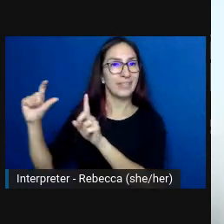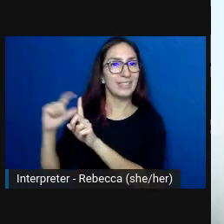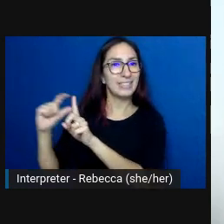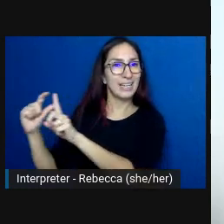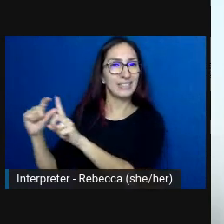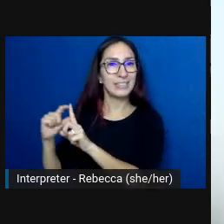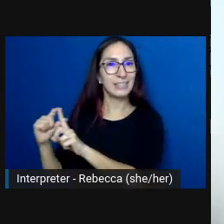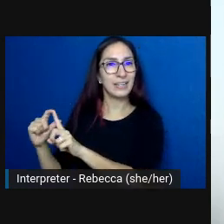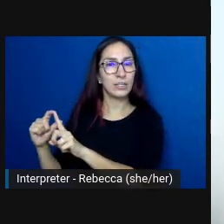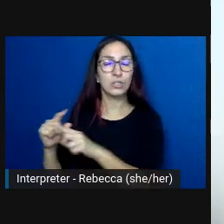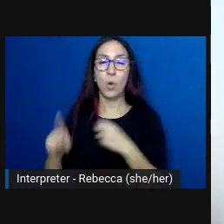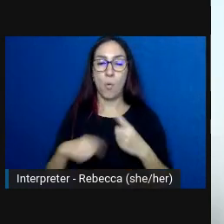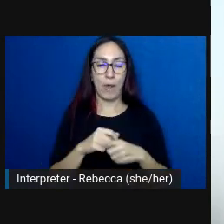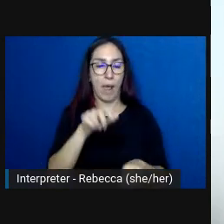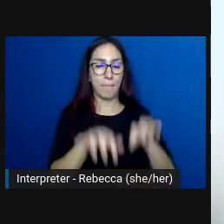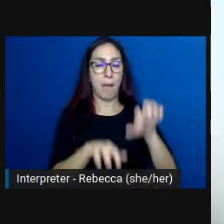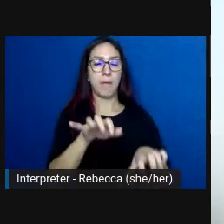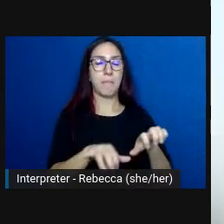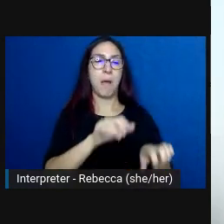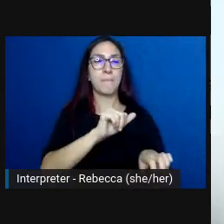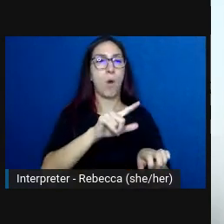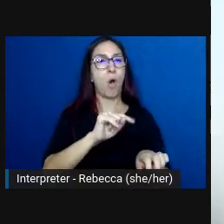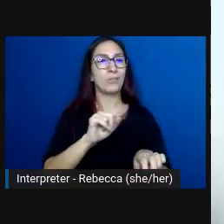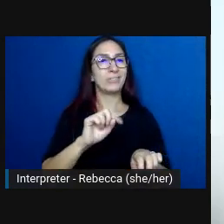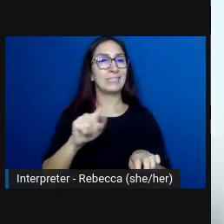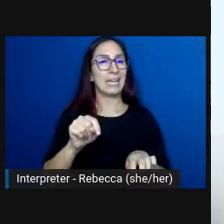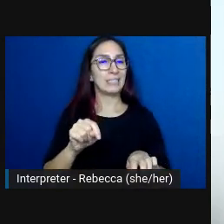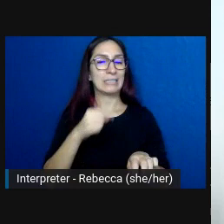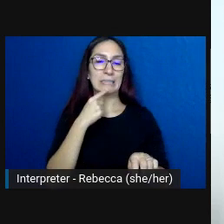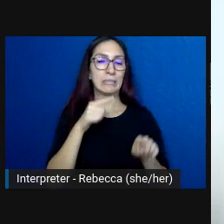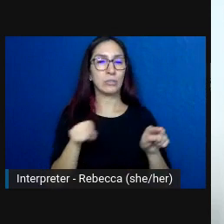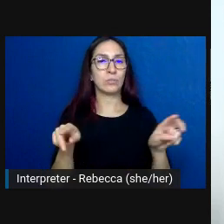to also include the text that is on that sign.